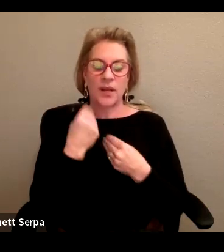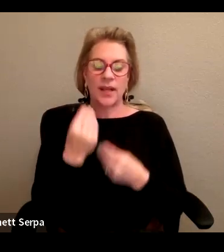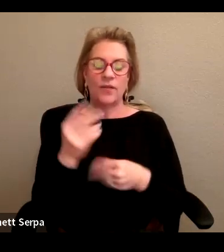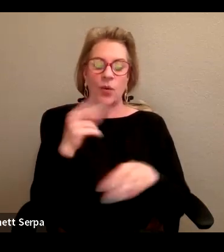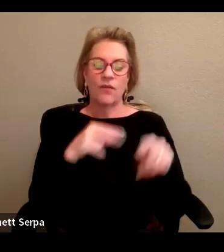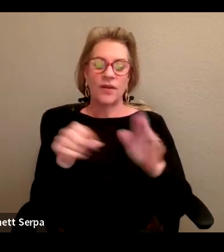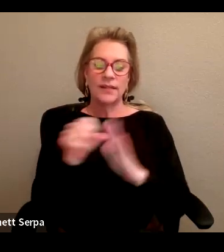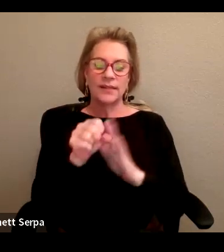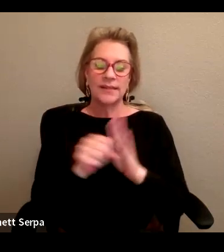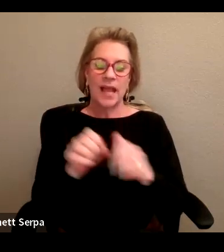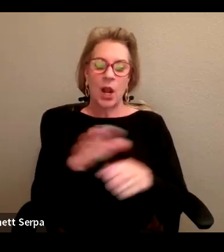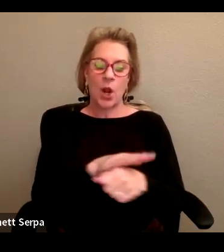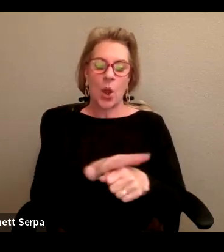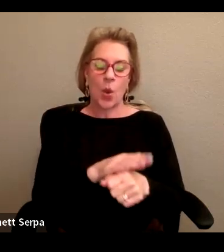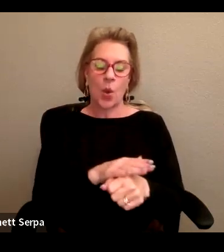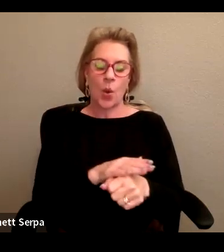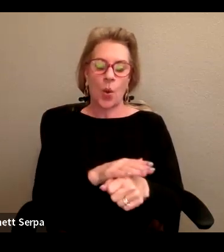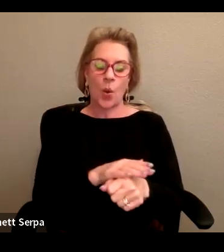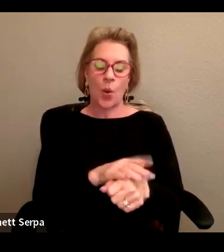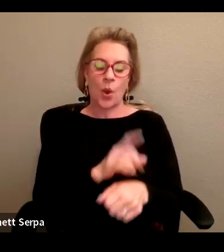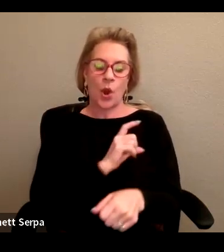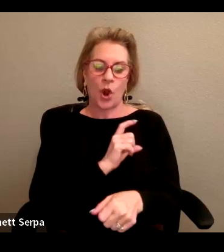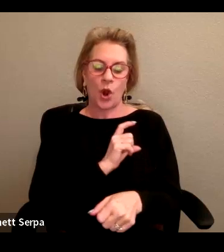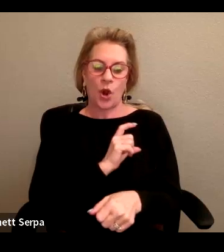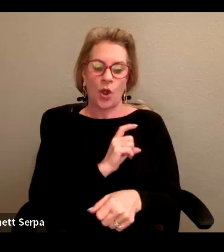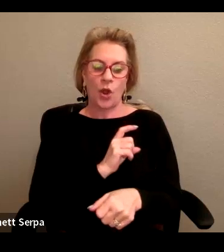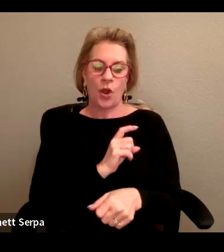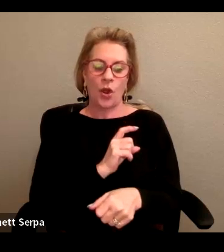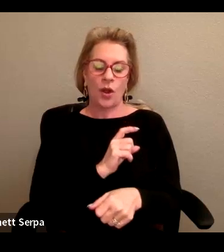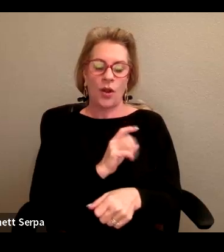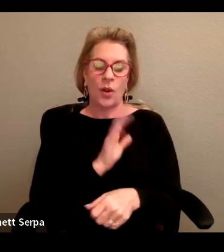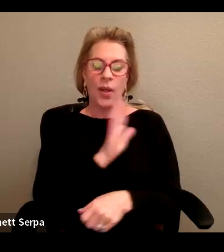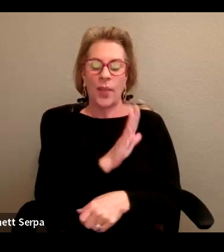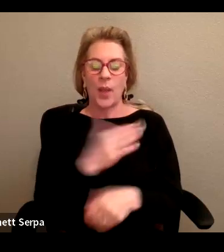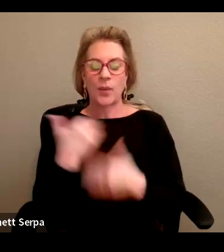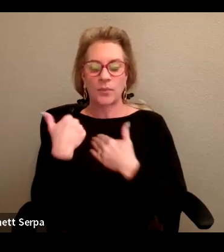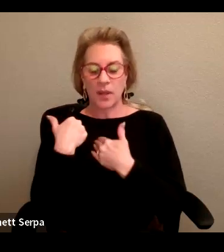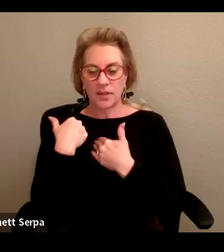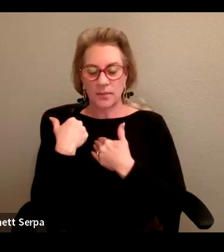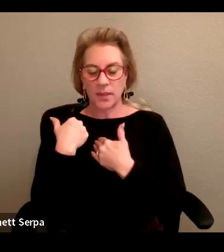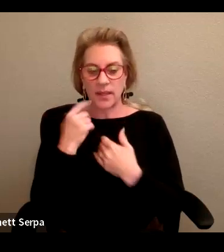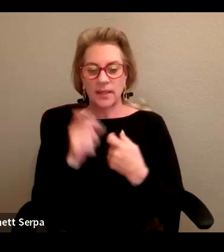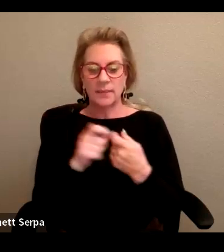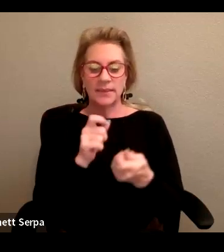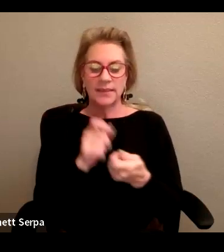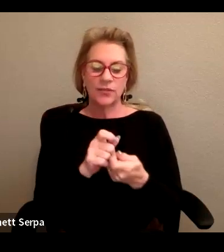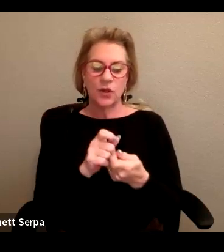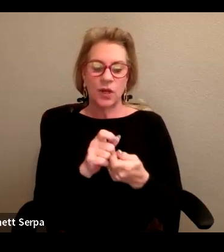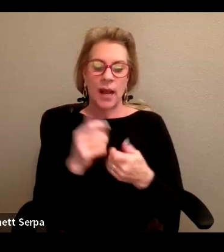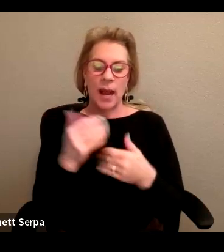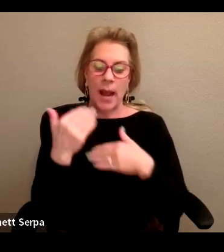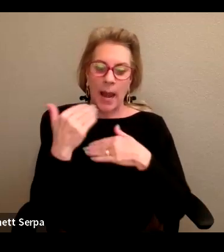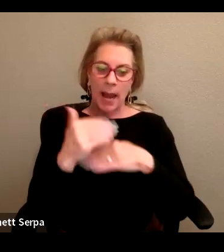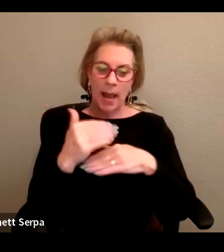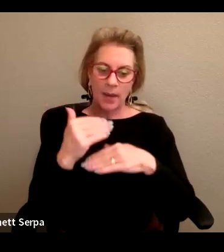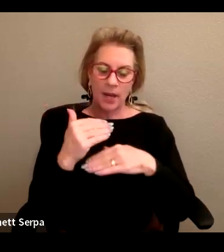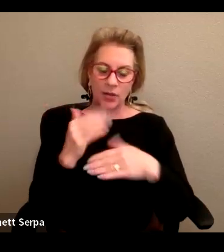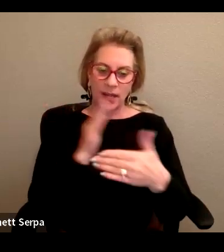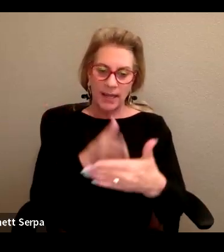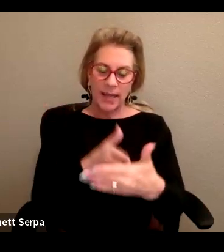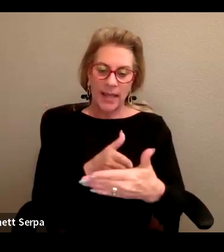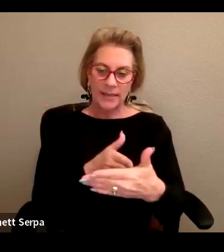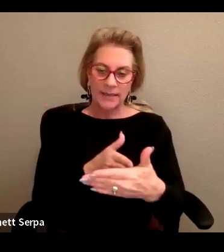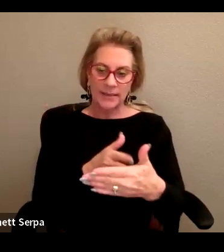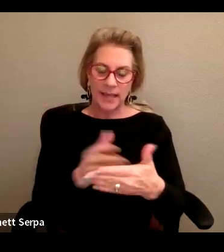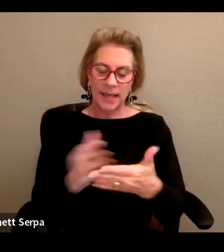and local law enforcement um obligations um particularly um limitations against um um